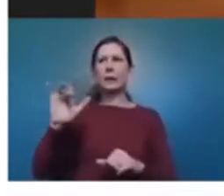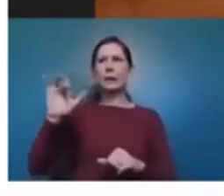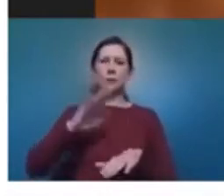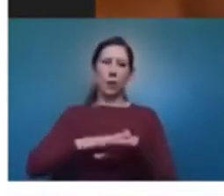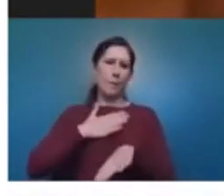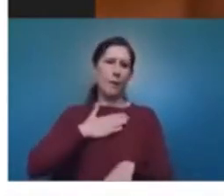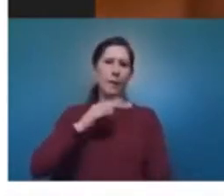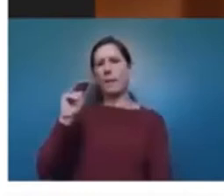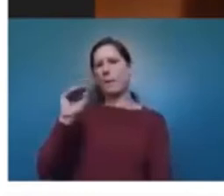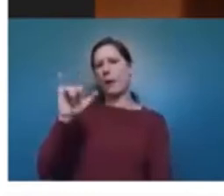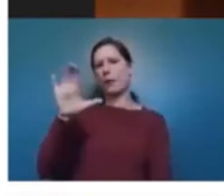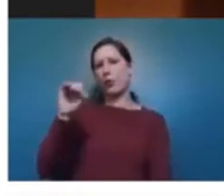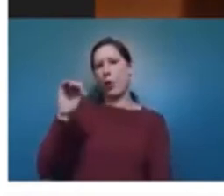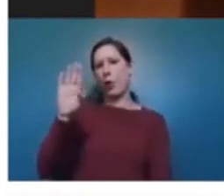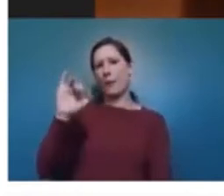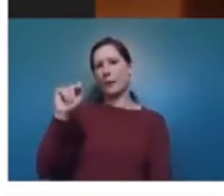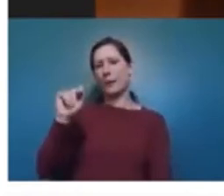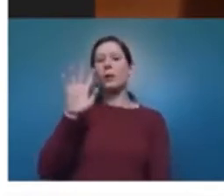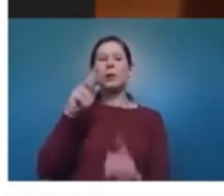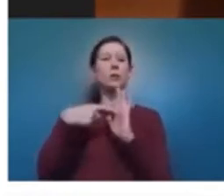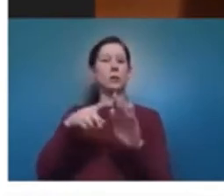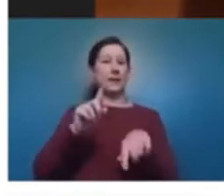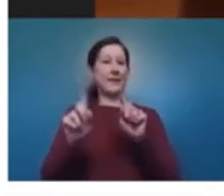micro bit, my microbit shows different emotions. So it shows